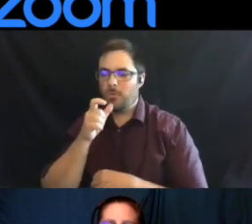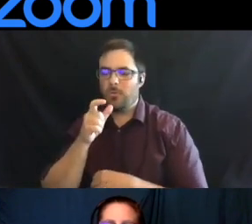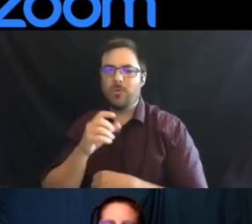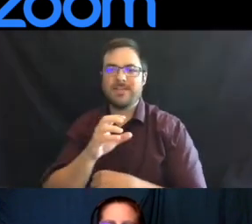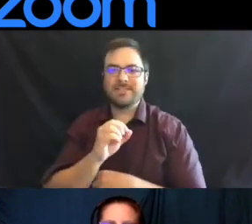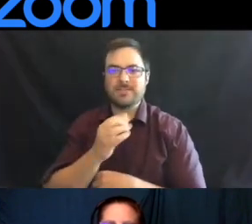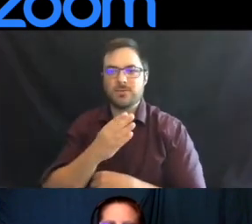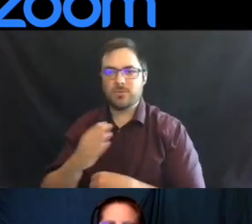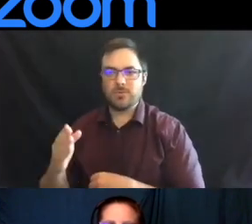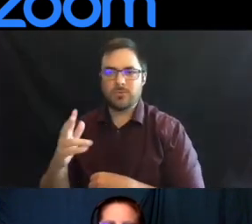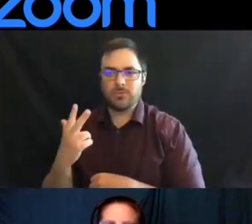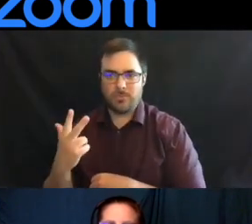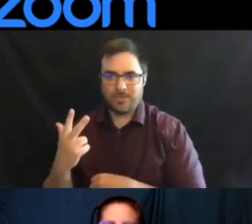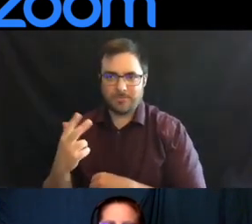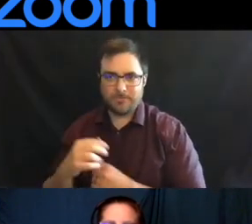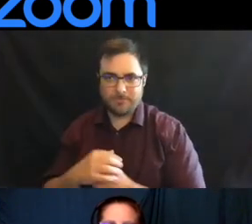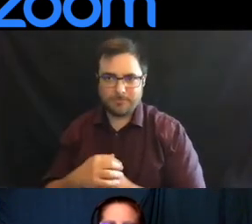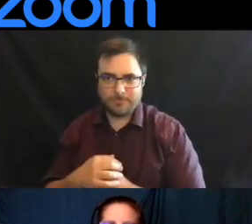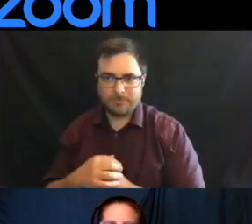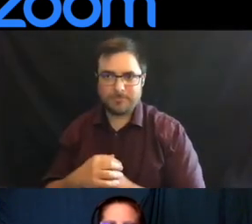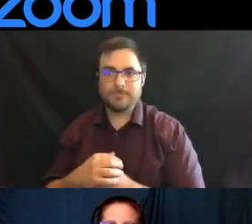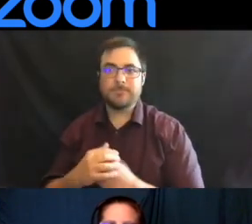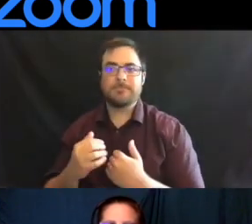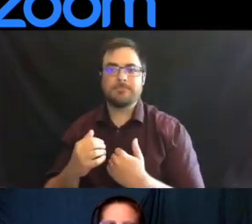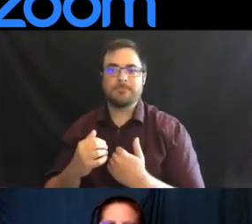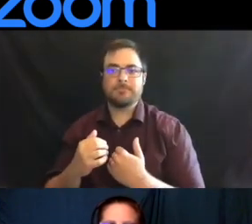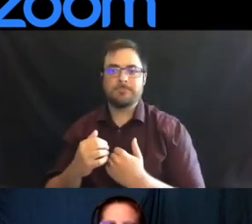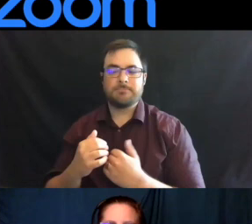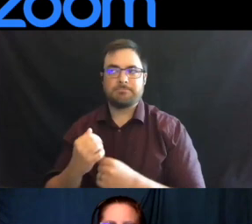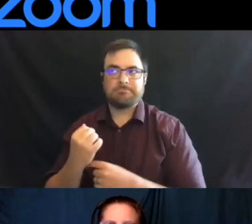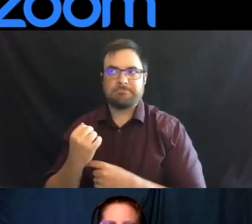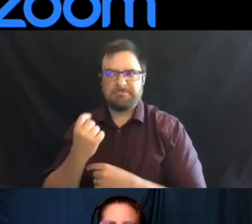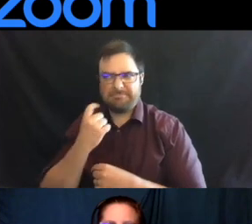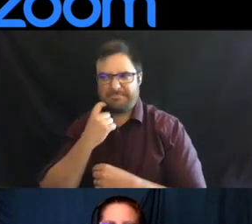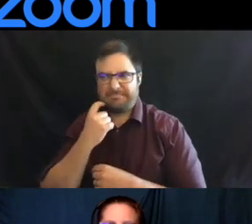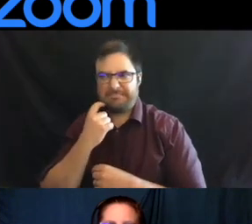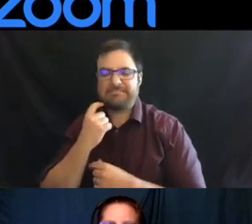times. And last time that we did it was the first time we tried Zoom.